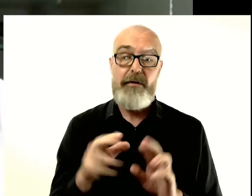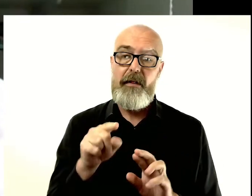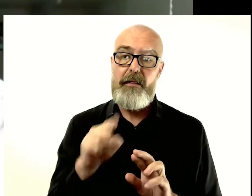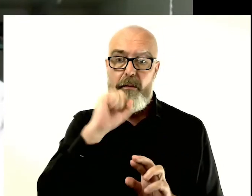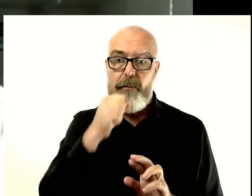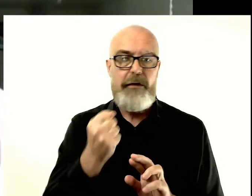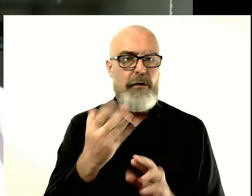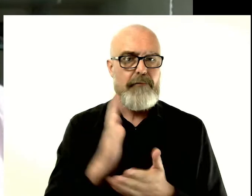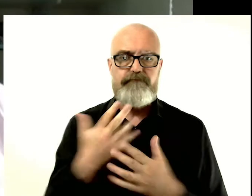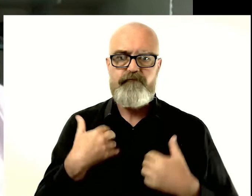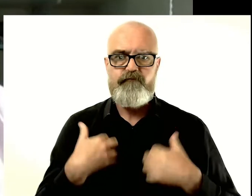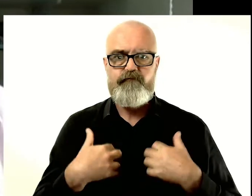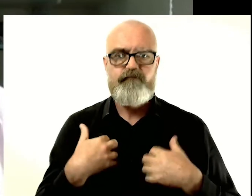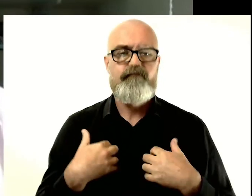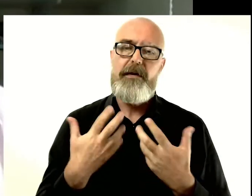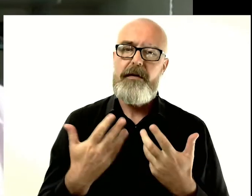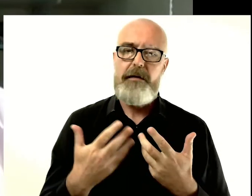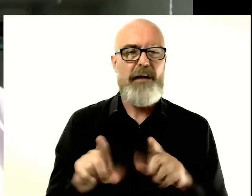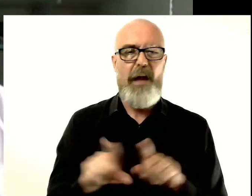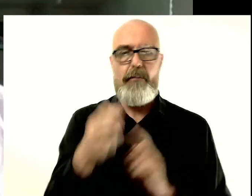but we hope that this is going to be